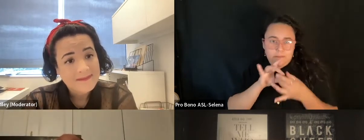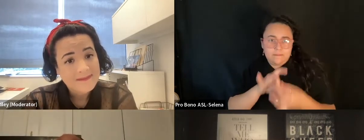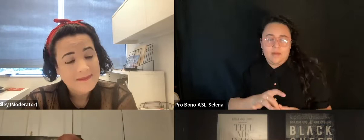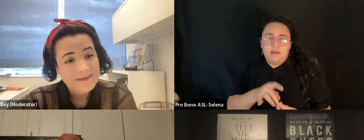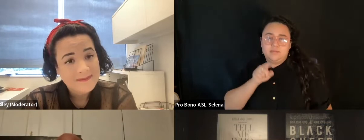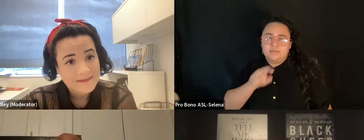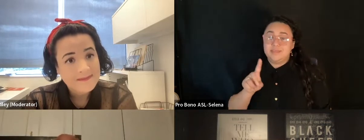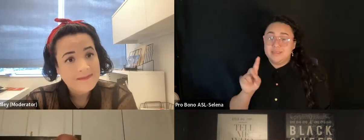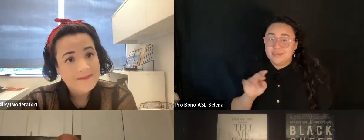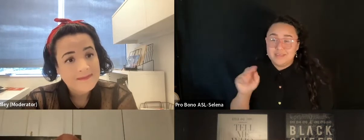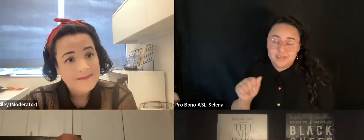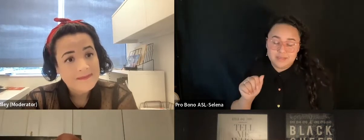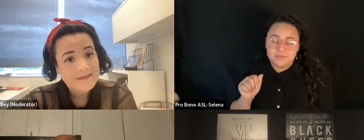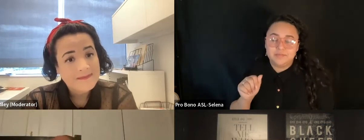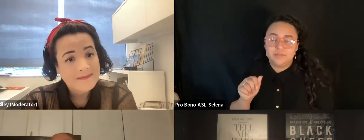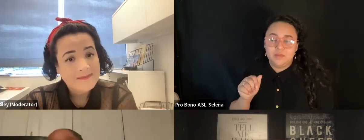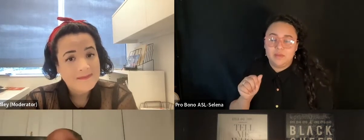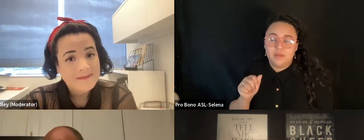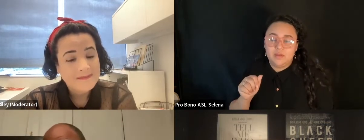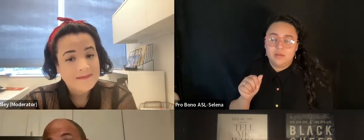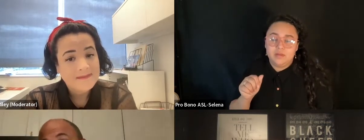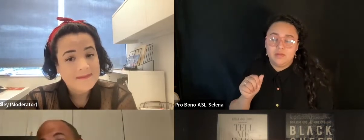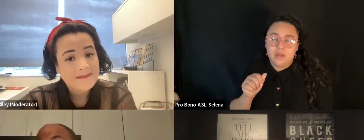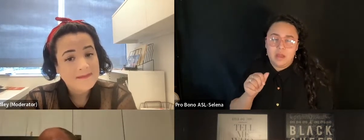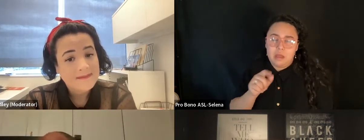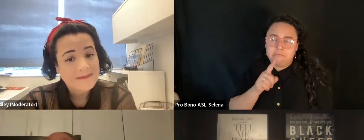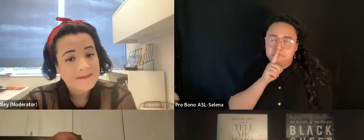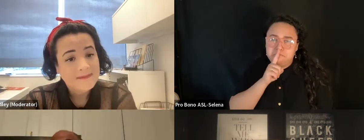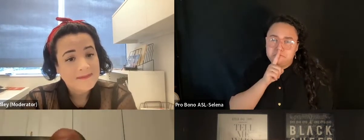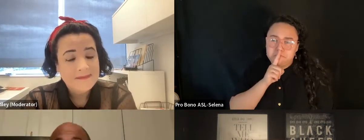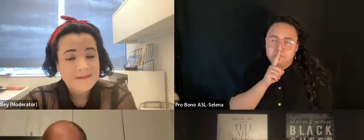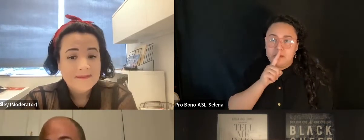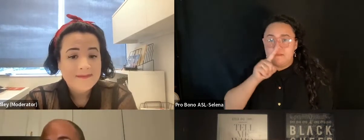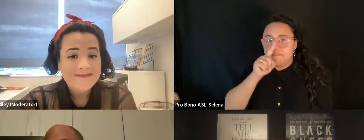But semi-fictional telling of the story.